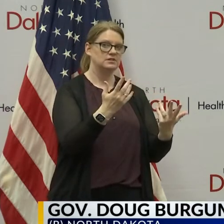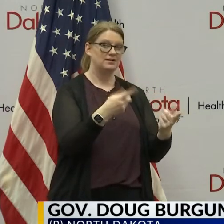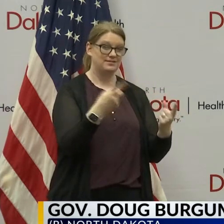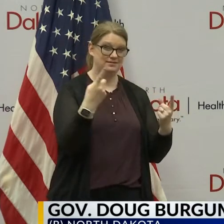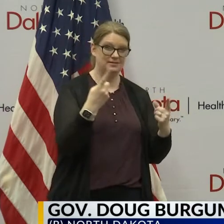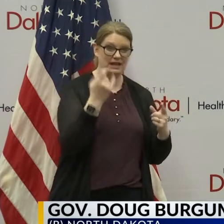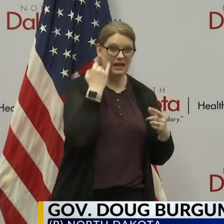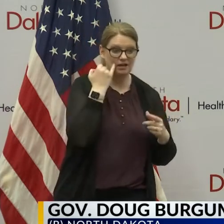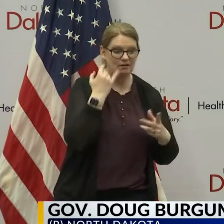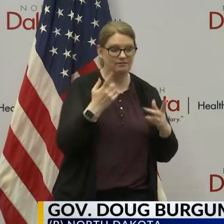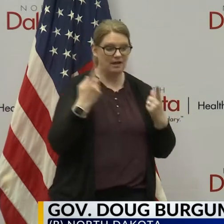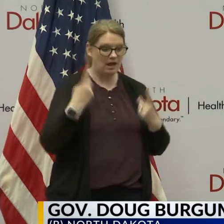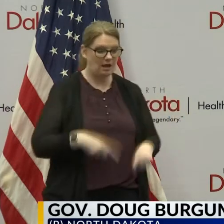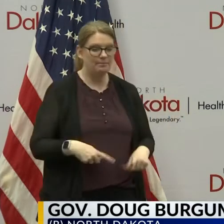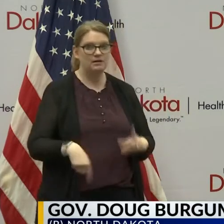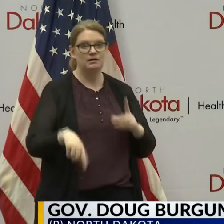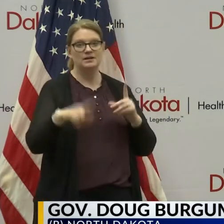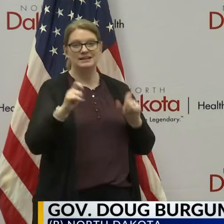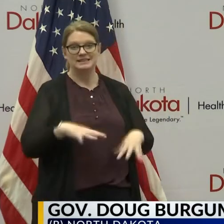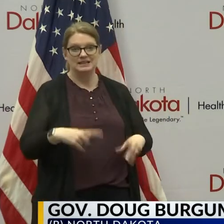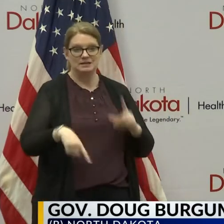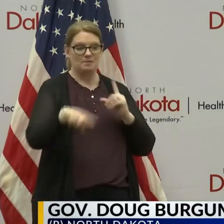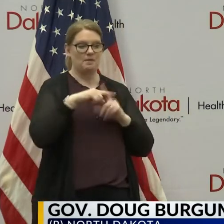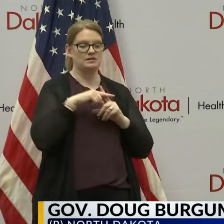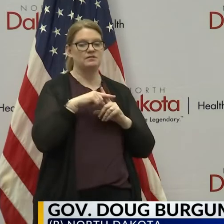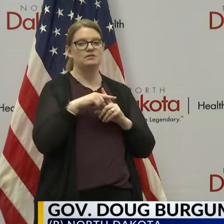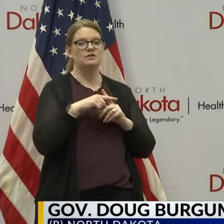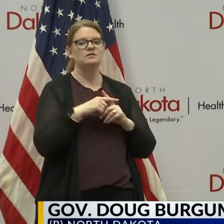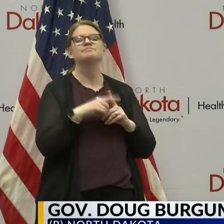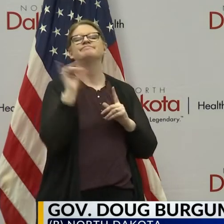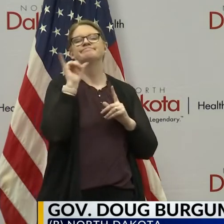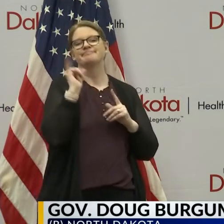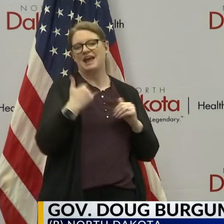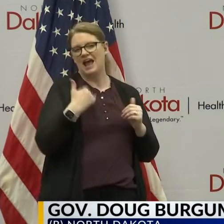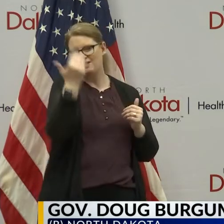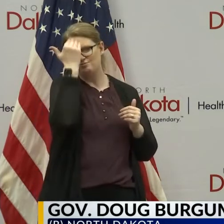LOG OF ALL THE PEOPLE THEY HAVE BEEN IN CLOSE CONTACT WITH BECAUSE AGAIN THIS CAN HELP